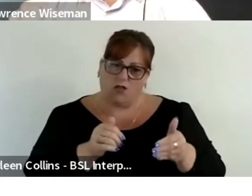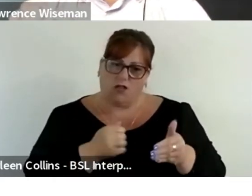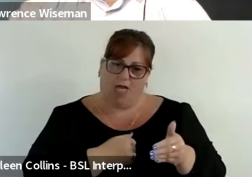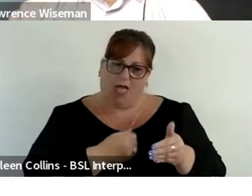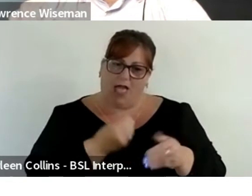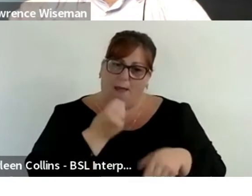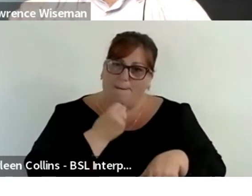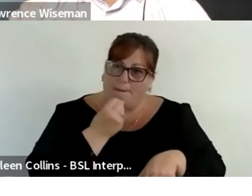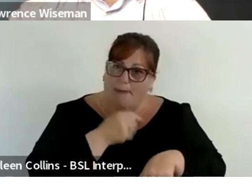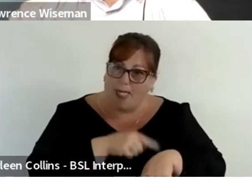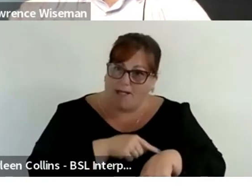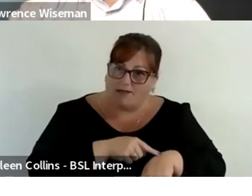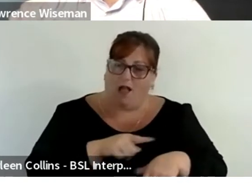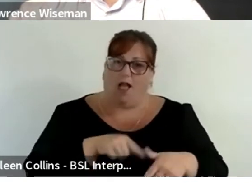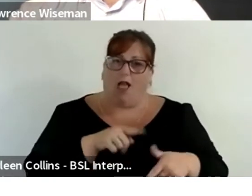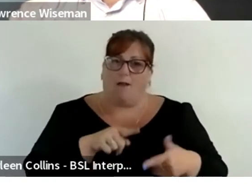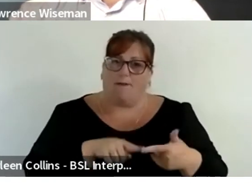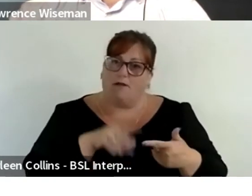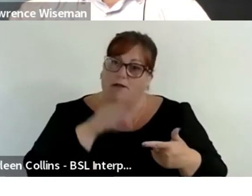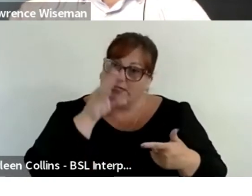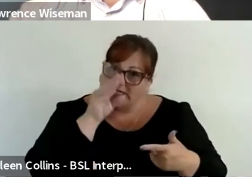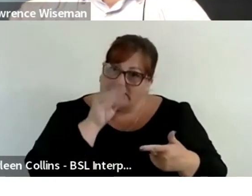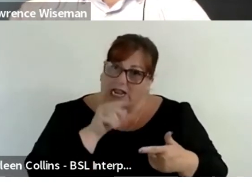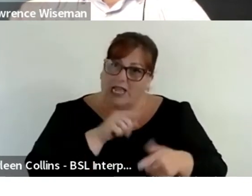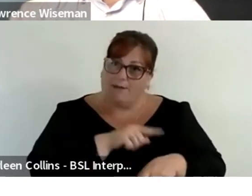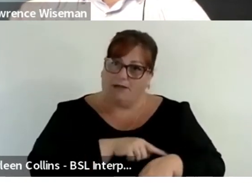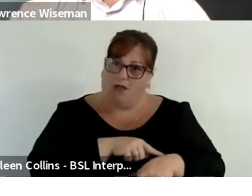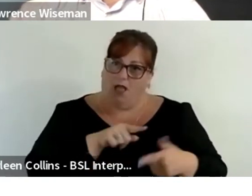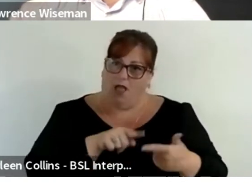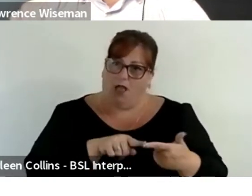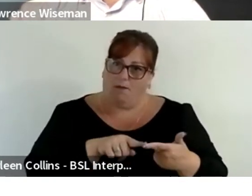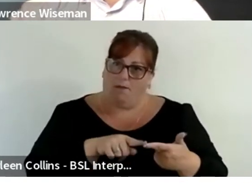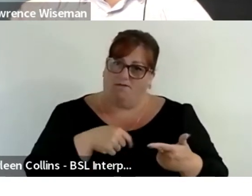What that means is I need to have some flexibility and have some capability